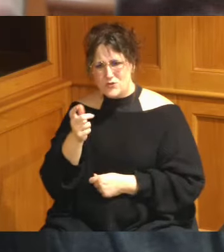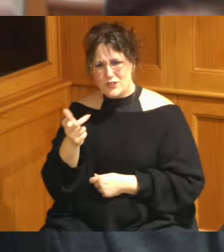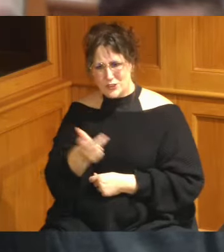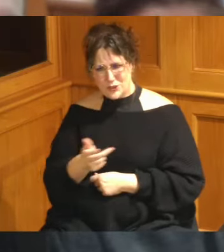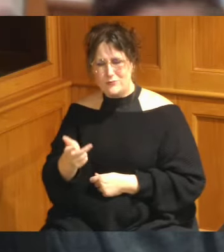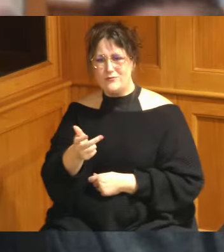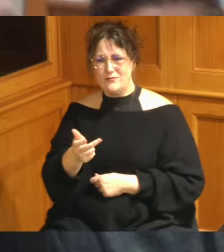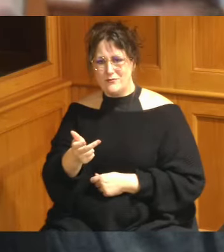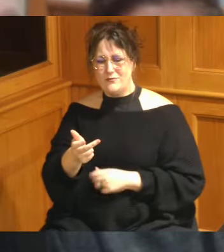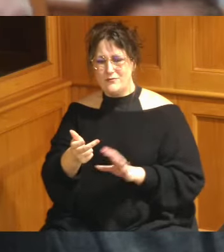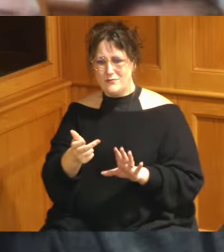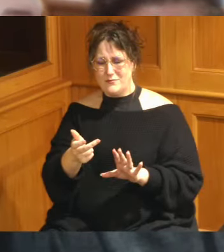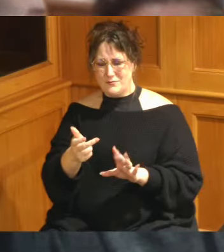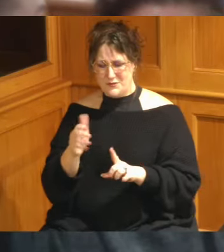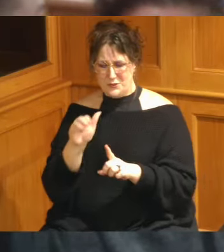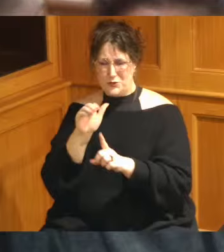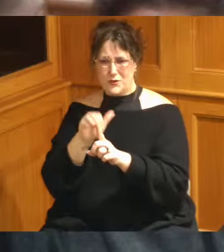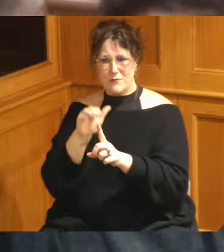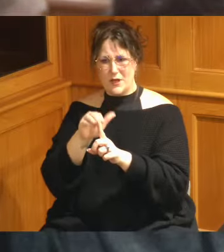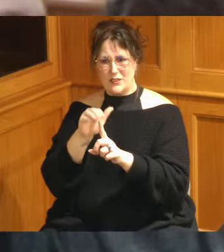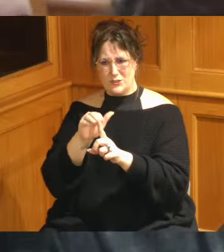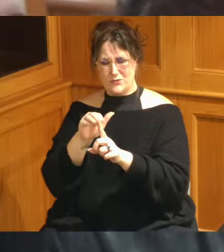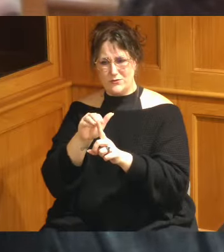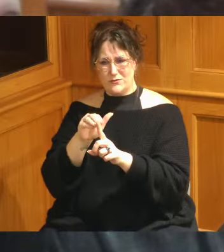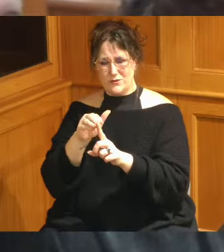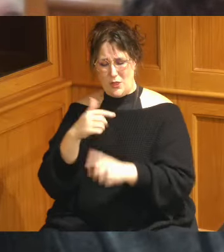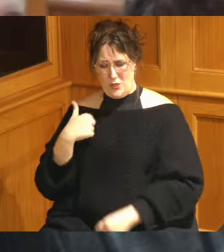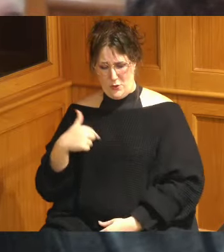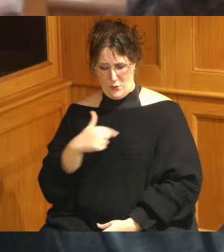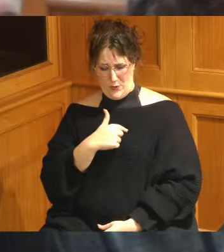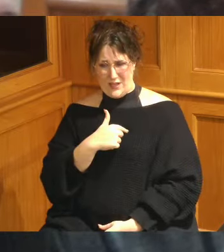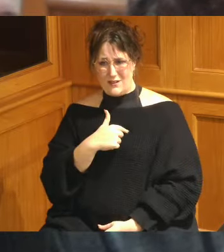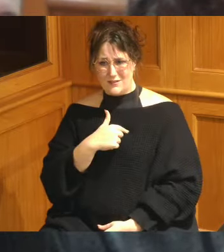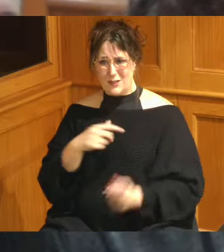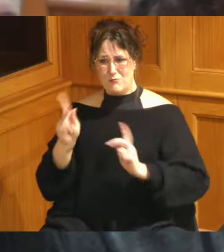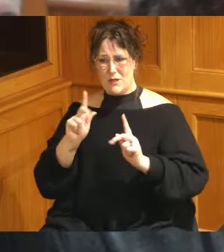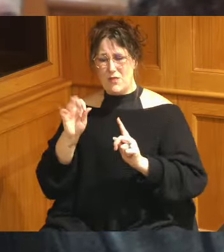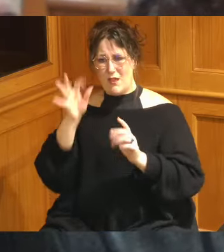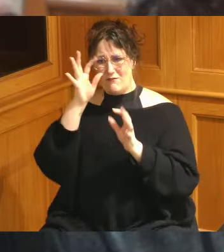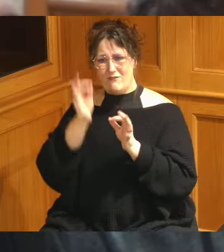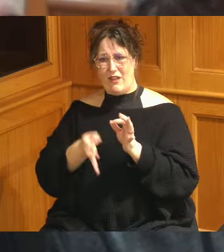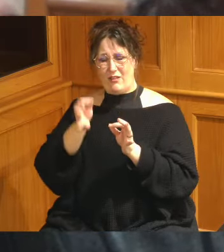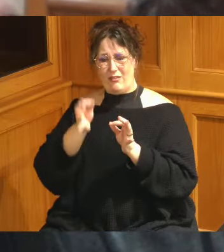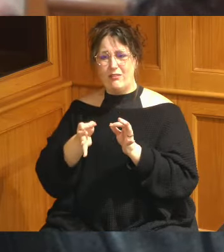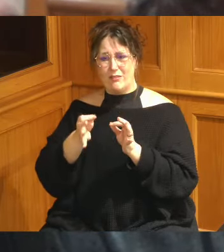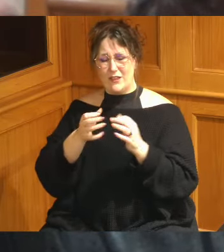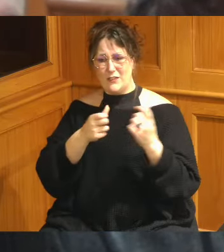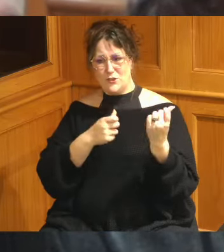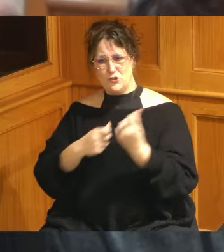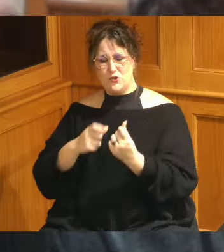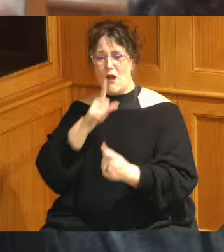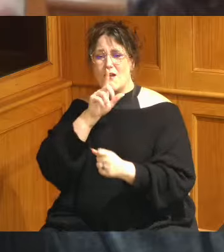But I also came to remind you that we as people of faith have a stronger commitment to the people